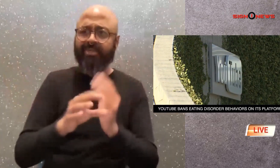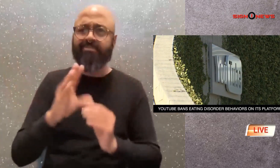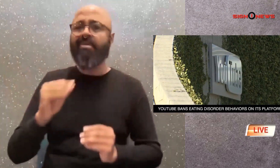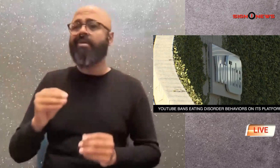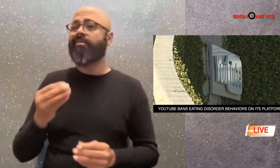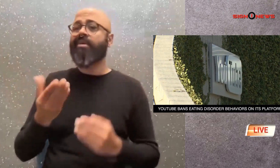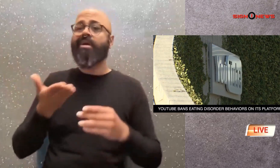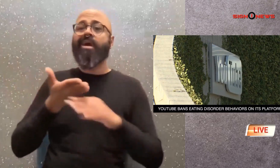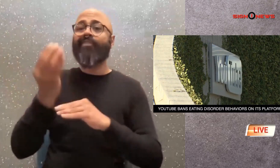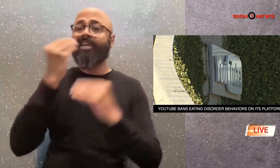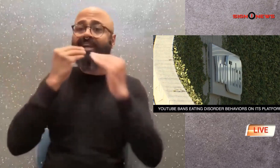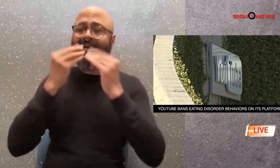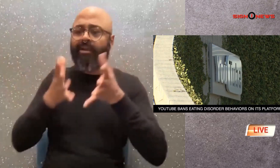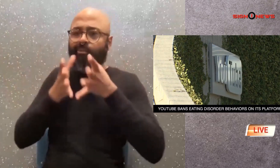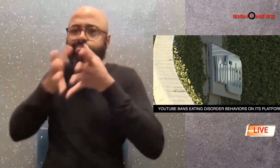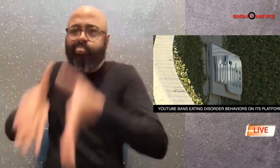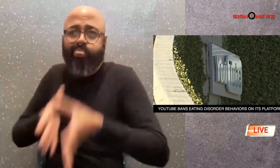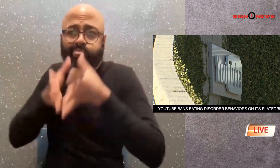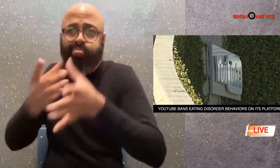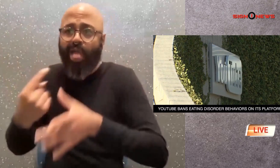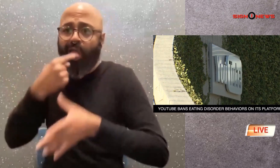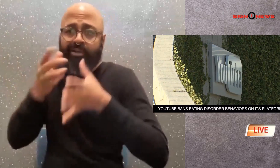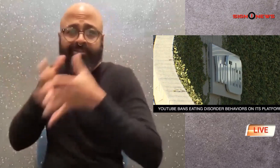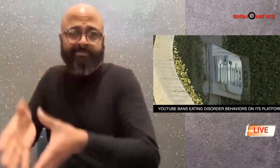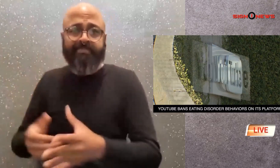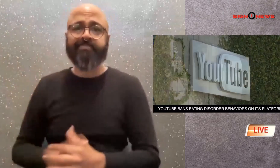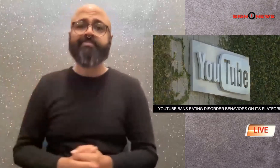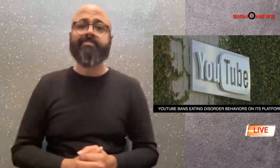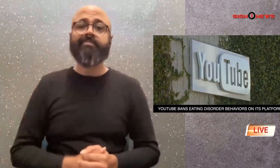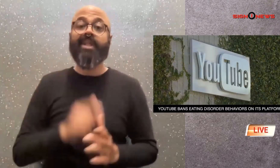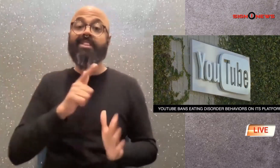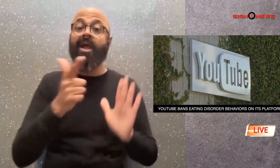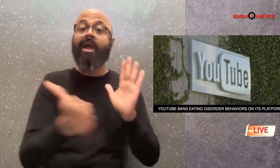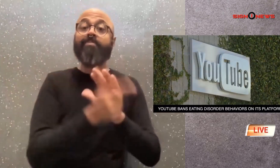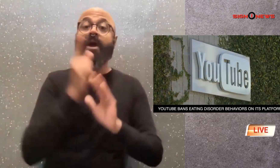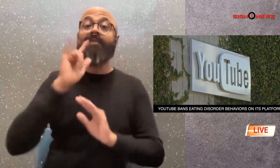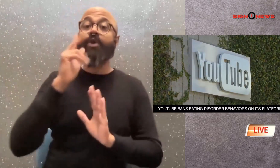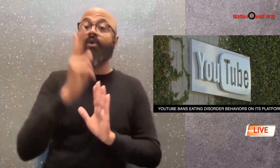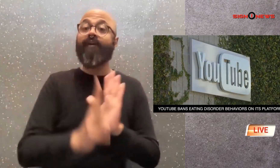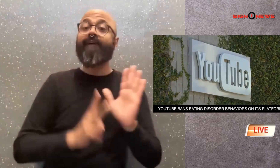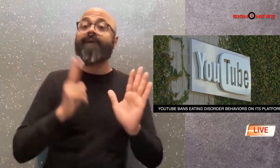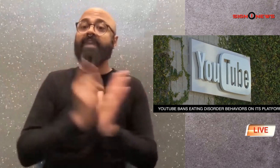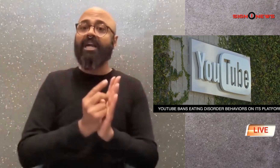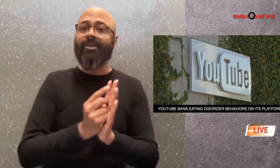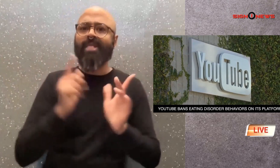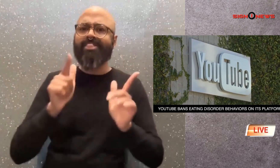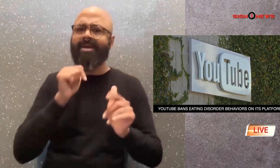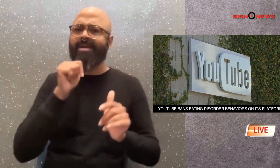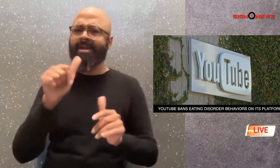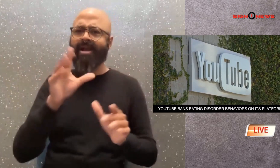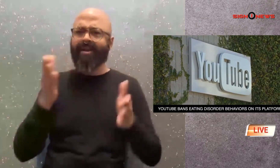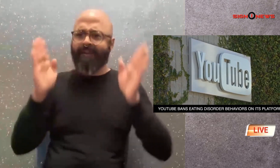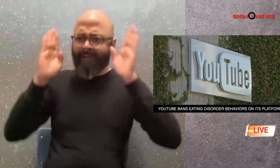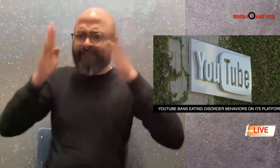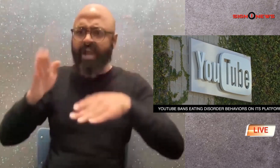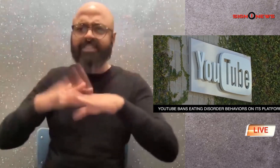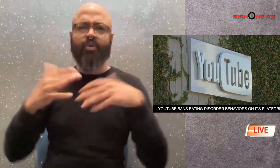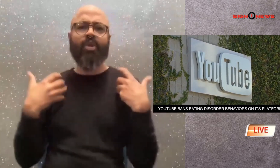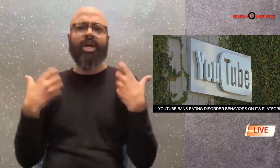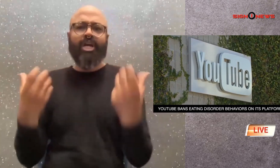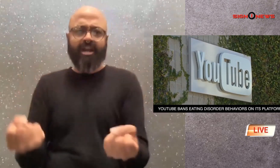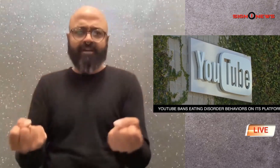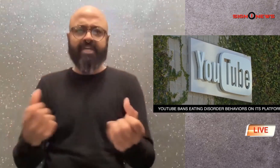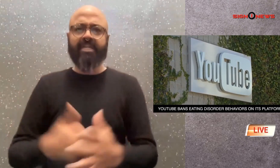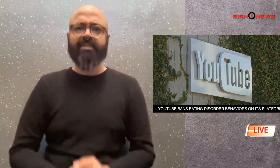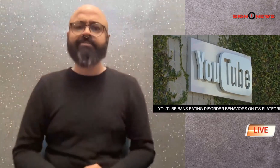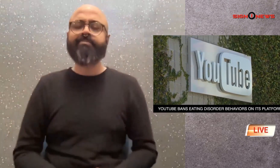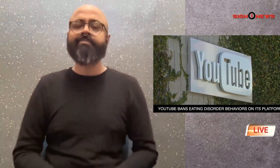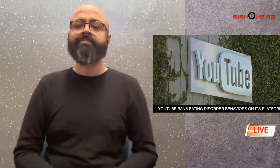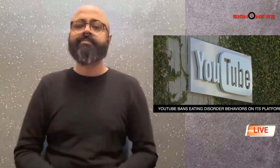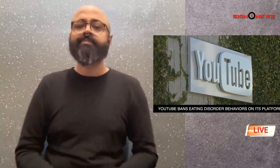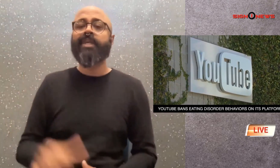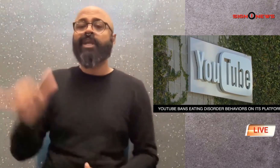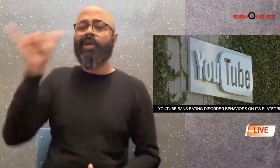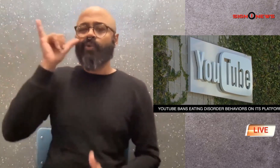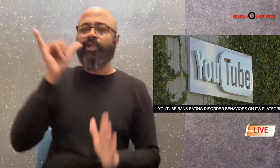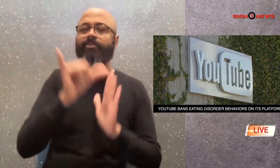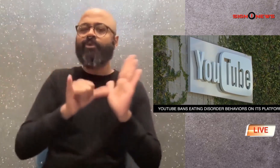extreme calorie counting or purging after eating the ban is for videos that are not